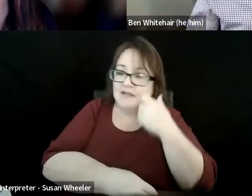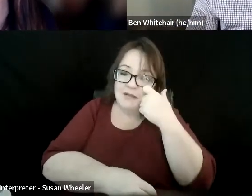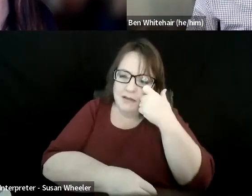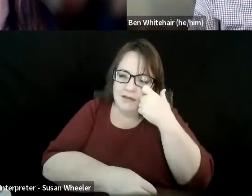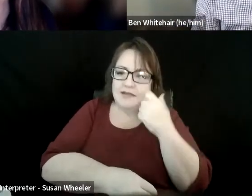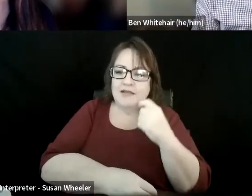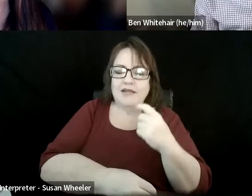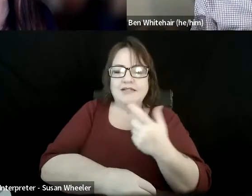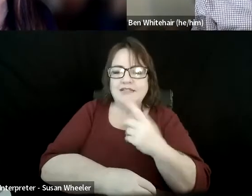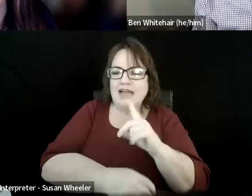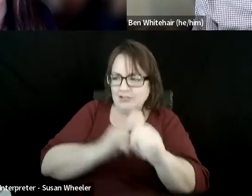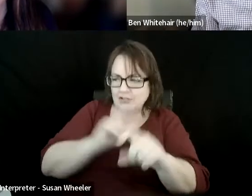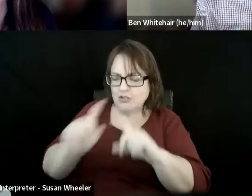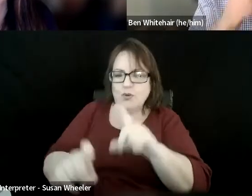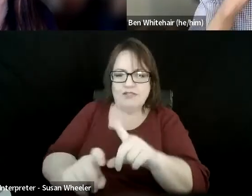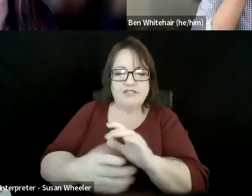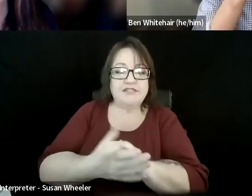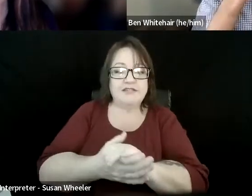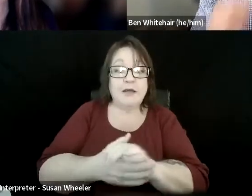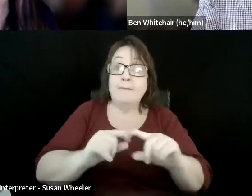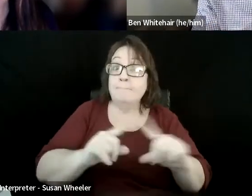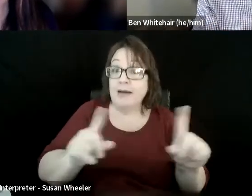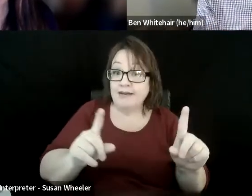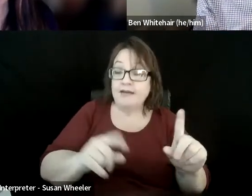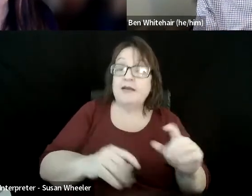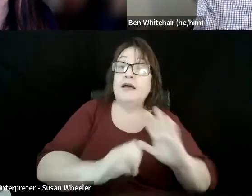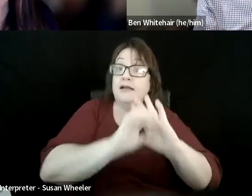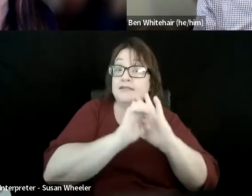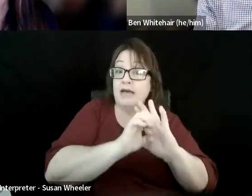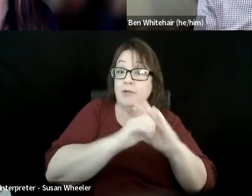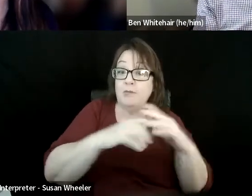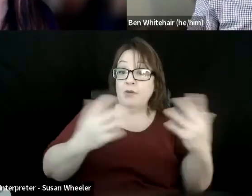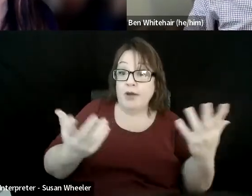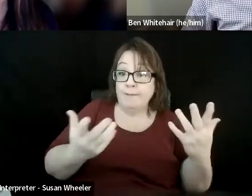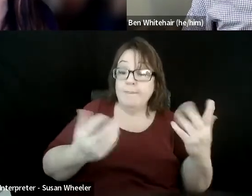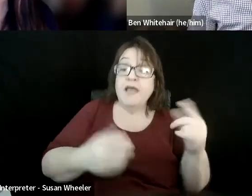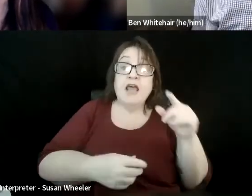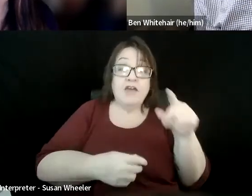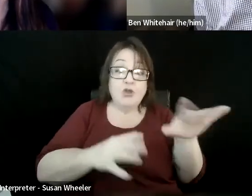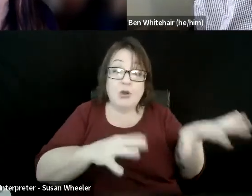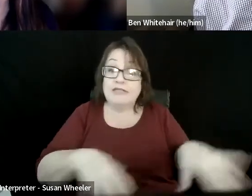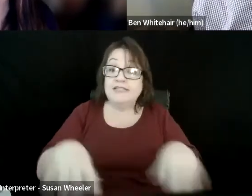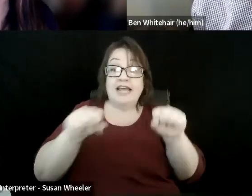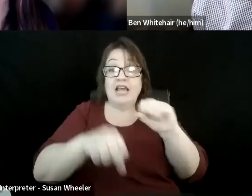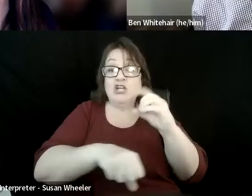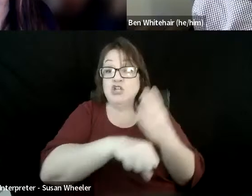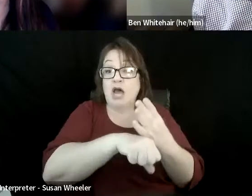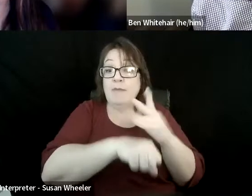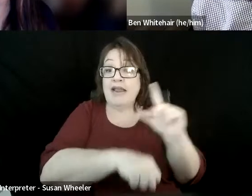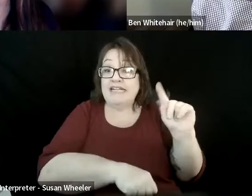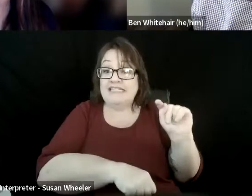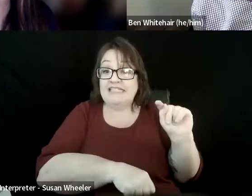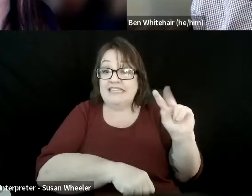ask those questions. But you know, an example would be if you're taking a job at a TV station